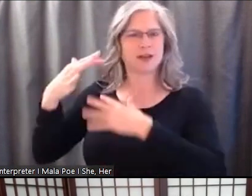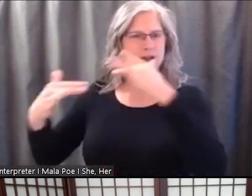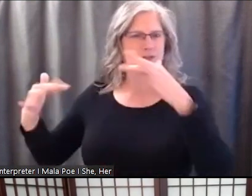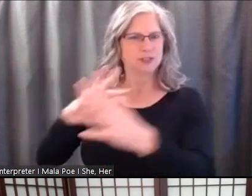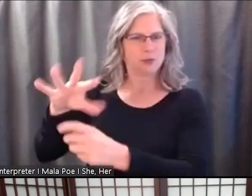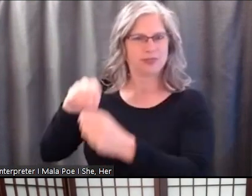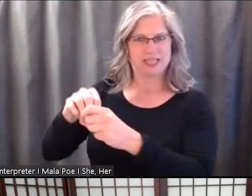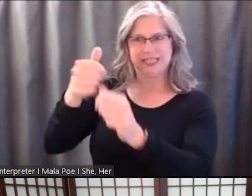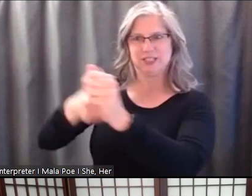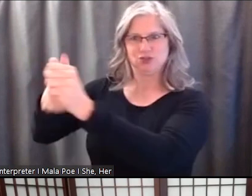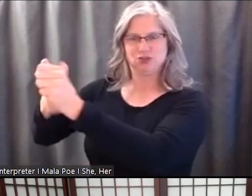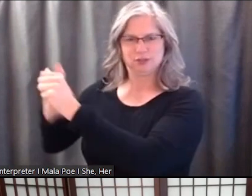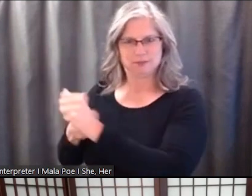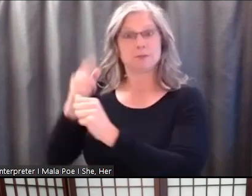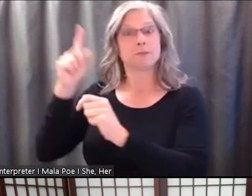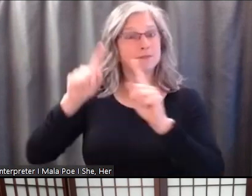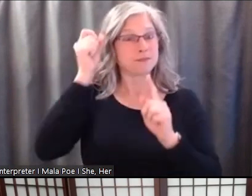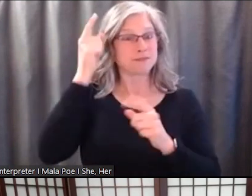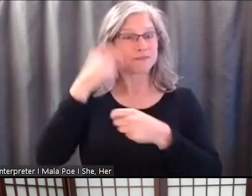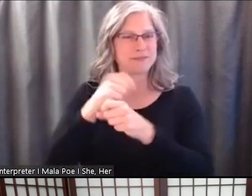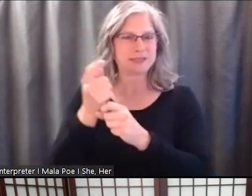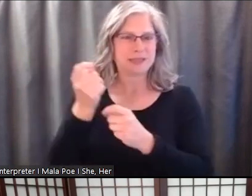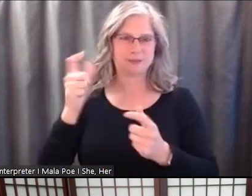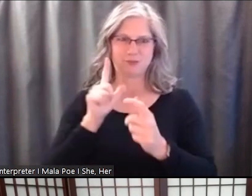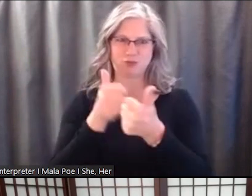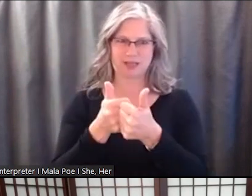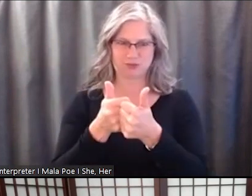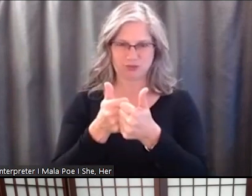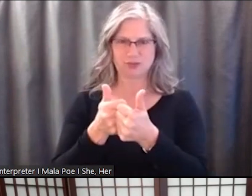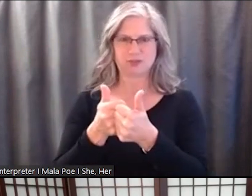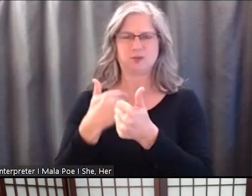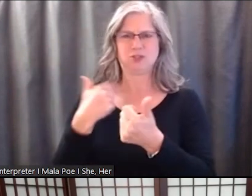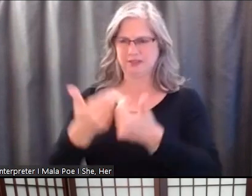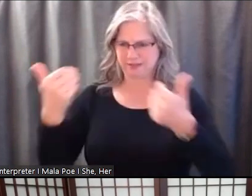It creates a bit of a challenge for our purposes today to differentiate capital "N" Native